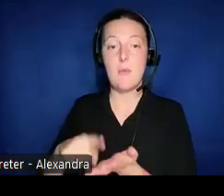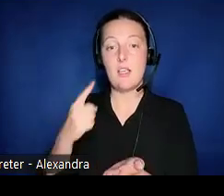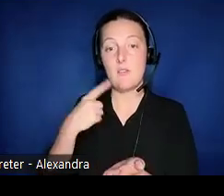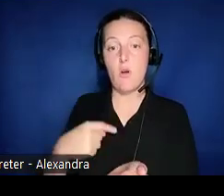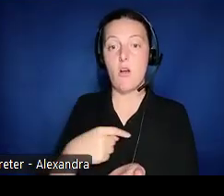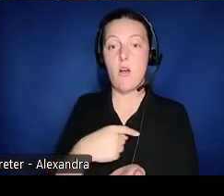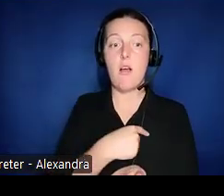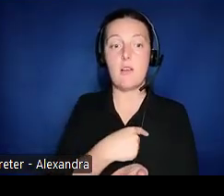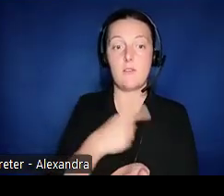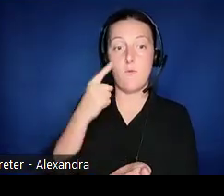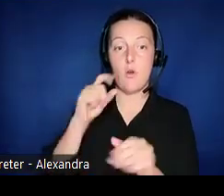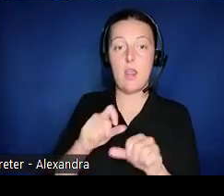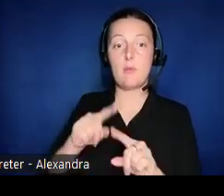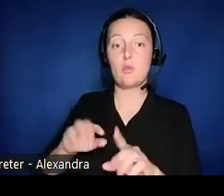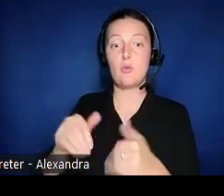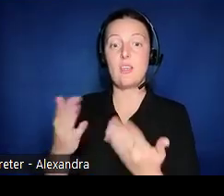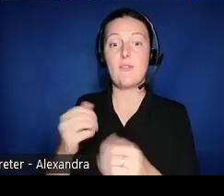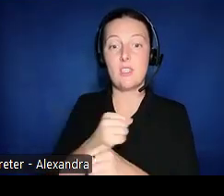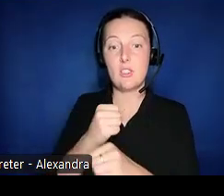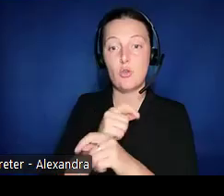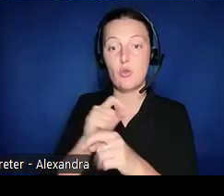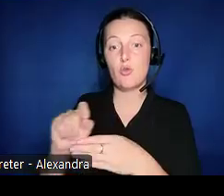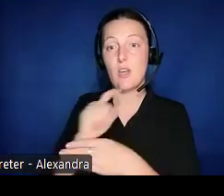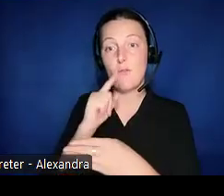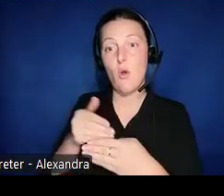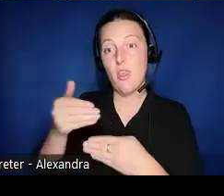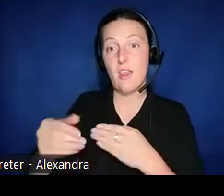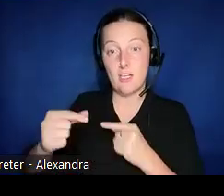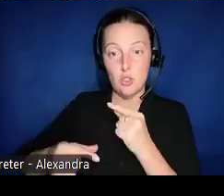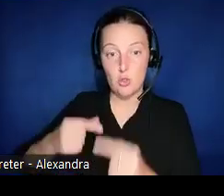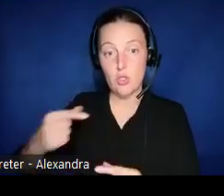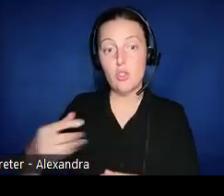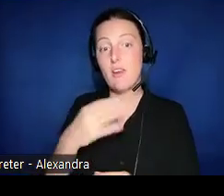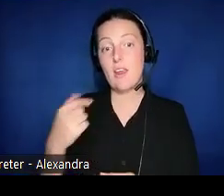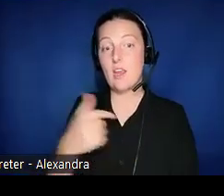the next generation. We also have didactics in the residency curriculum for first and fourth years